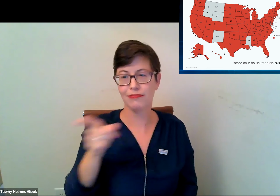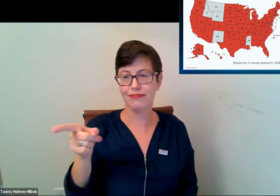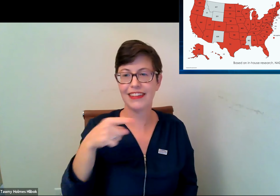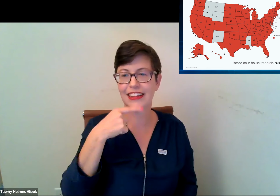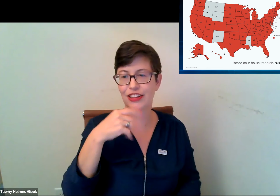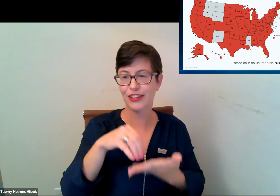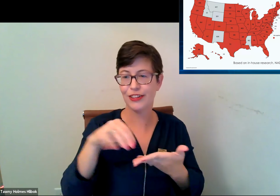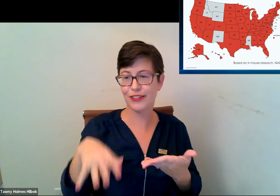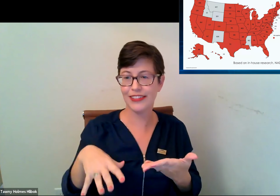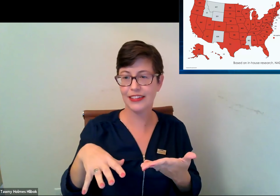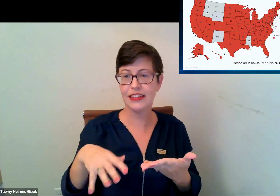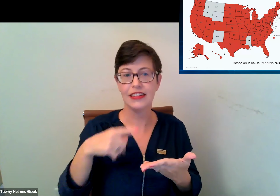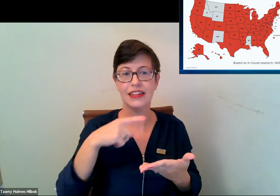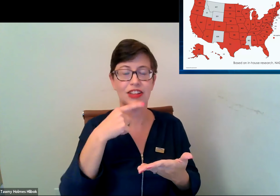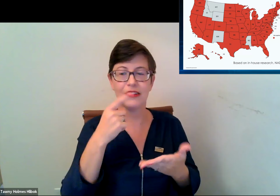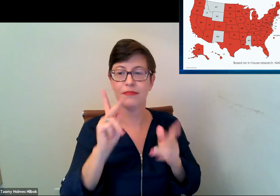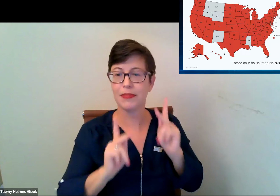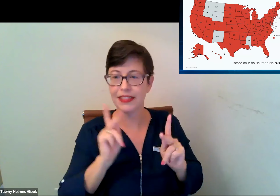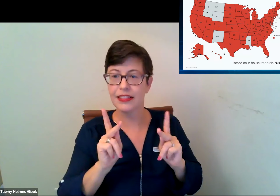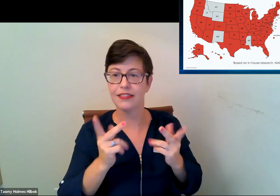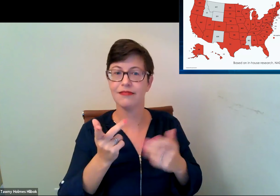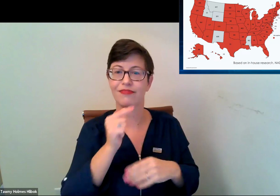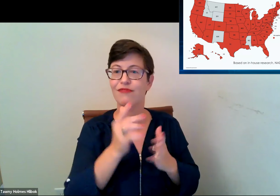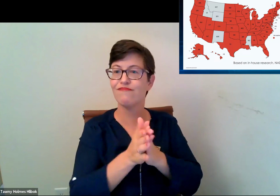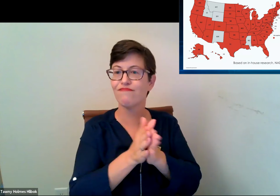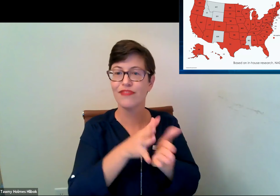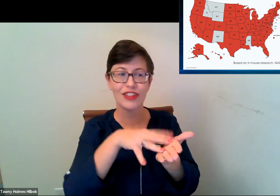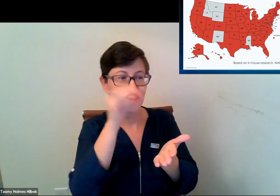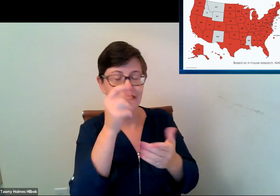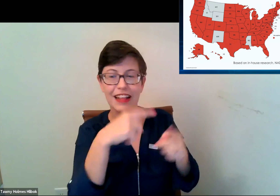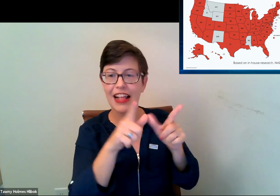language that would truly actually benefit hearings students at the time, hearing people.